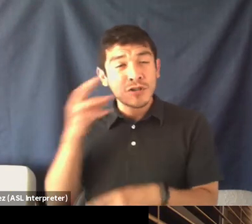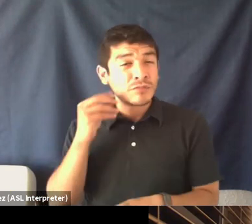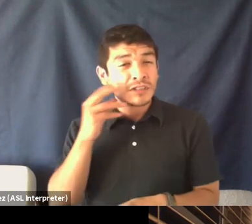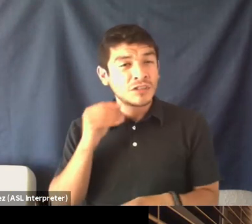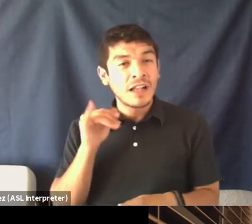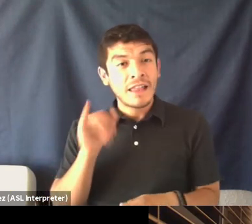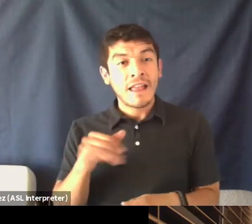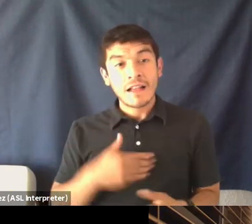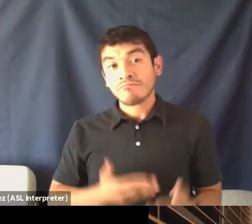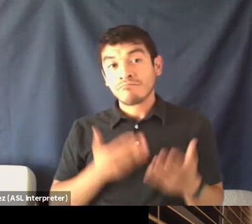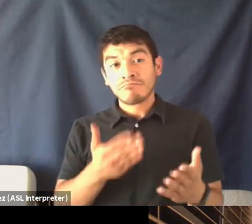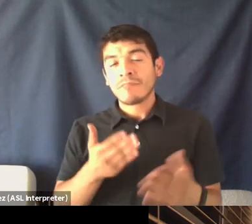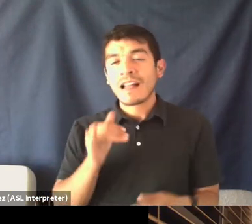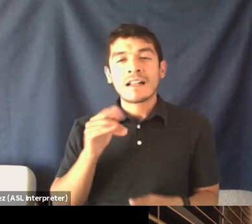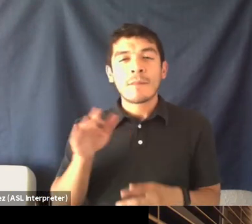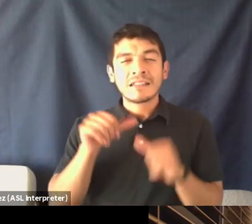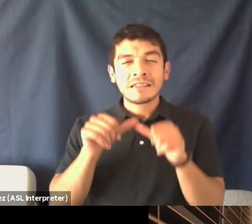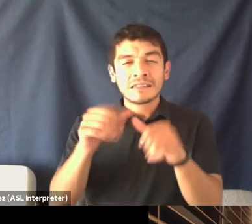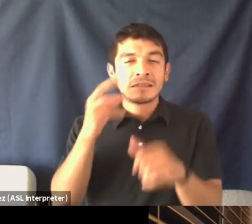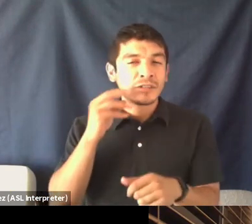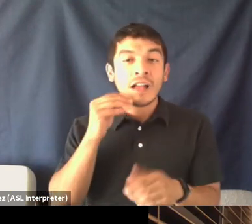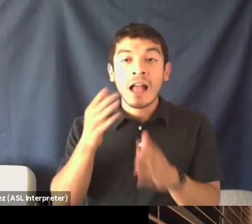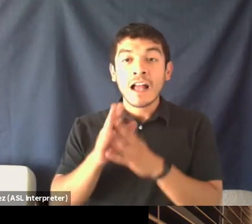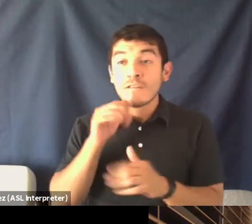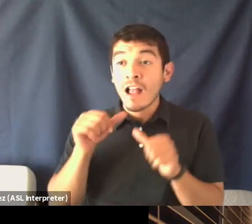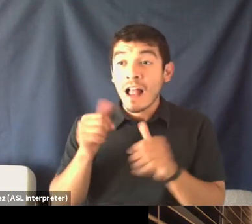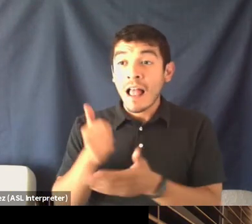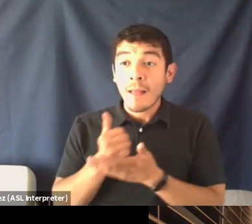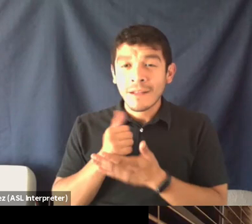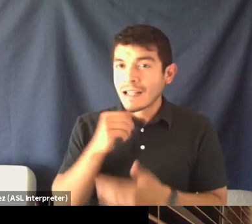and asking for help is not a bad thing. No, I mean, some times, I mean it depends.